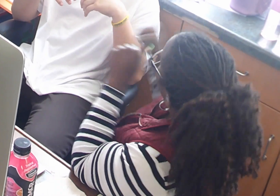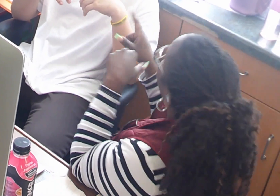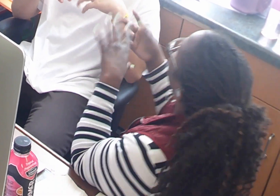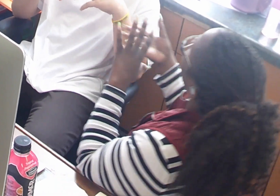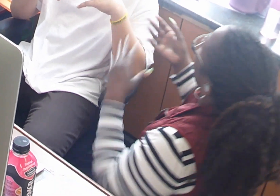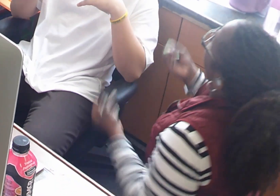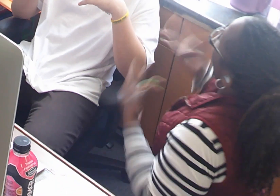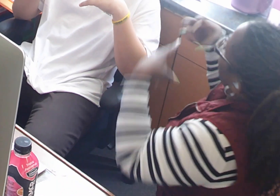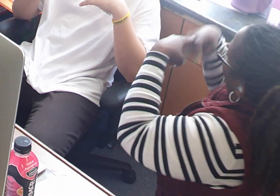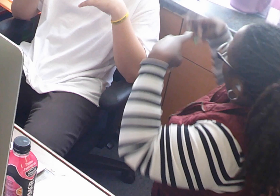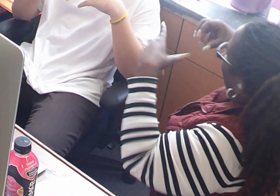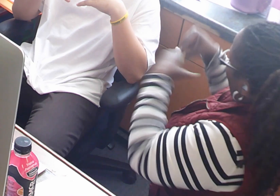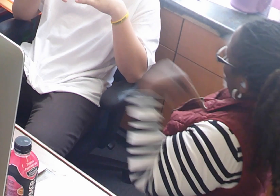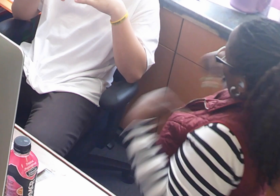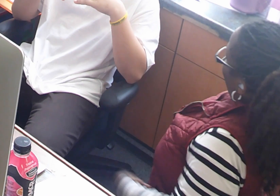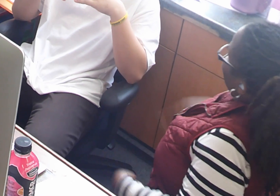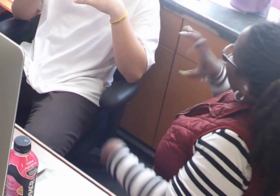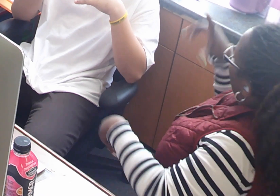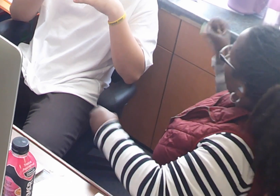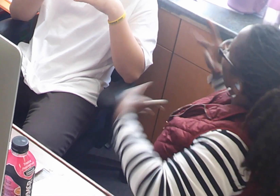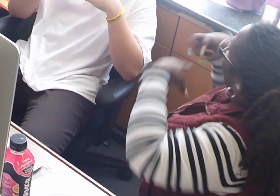How many chromosomes do our bodies have?